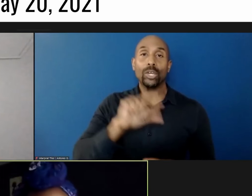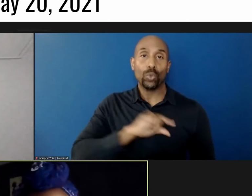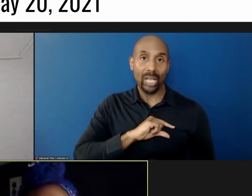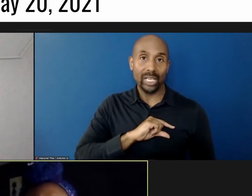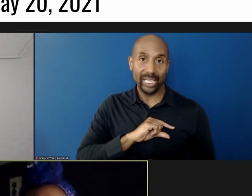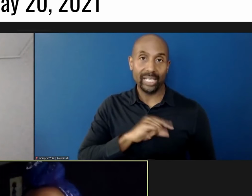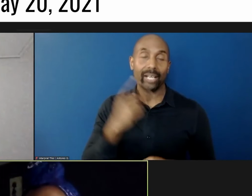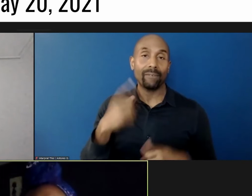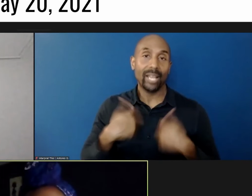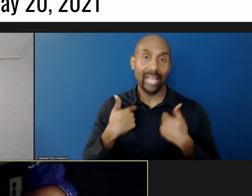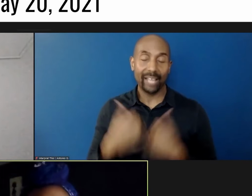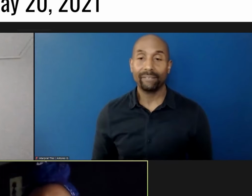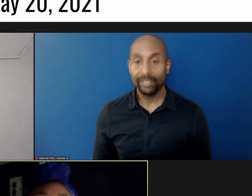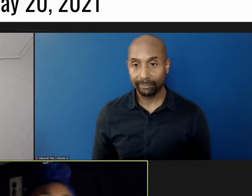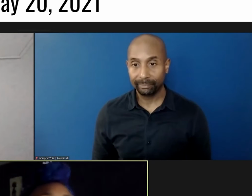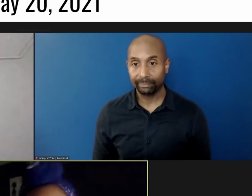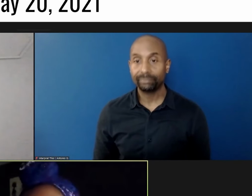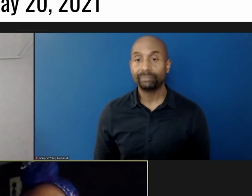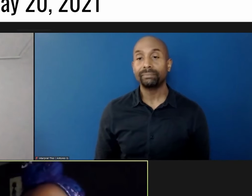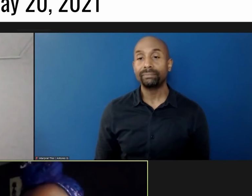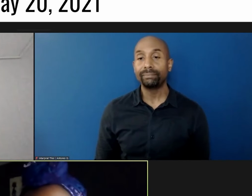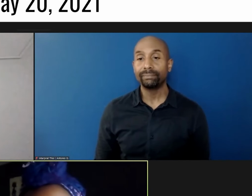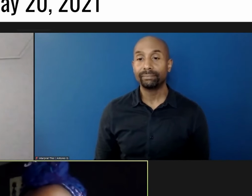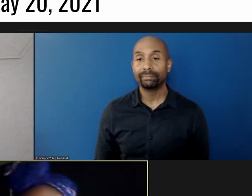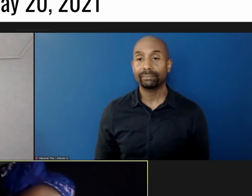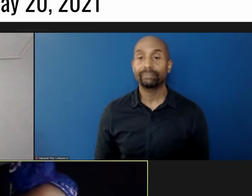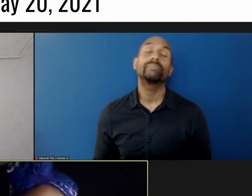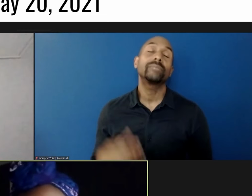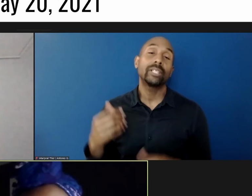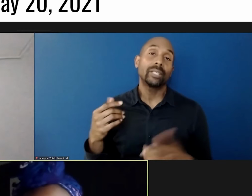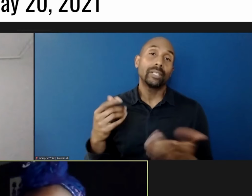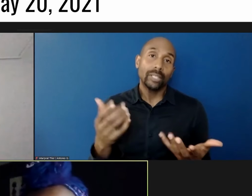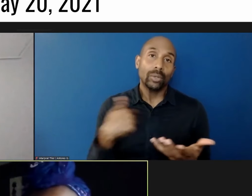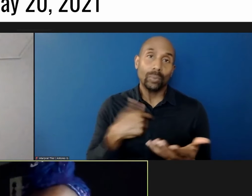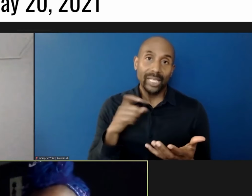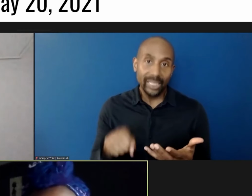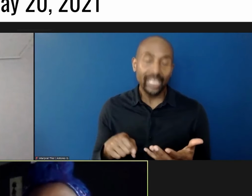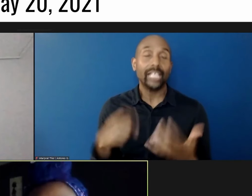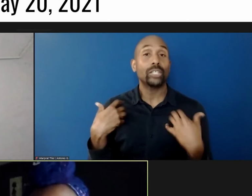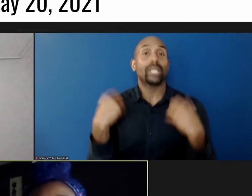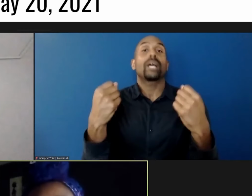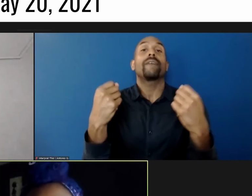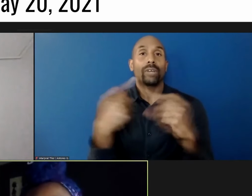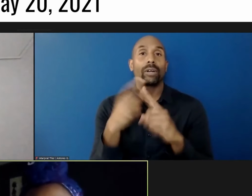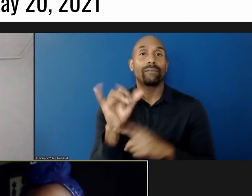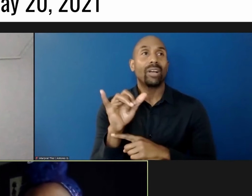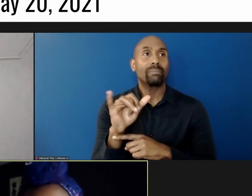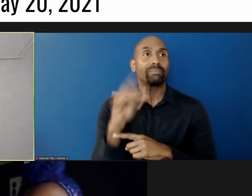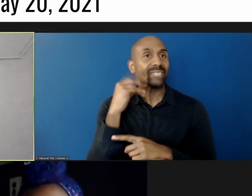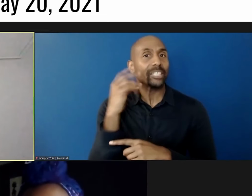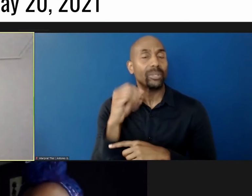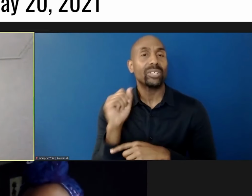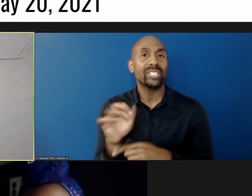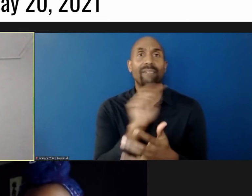spaces for people to recover from what we're having to experience just for being Black. So yeah. >> PRIYA PENNER: Thank you, Vivienne. Yeah,